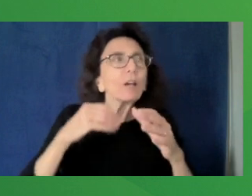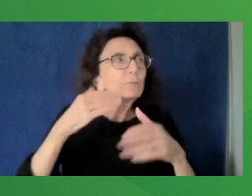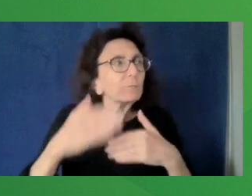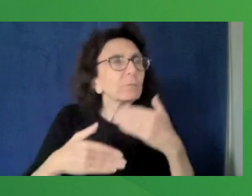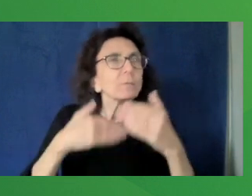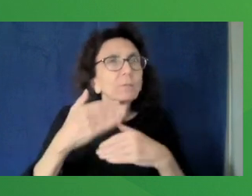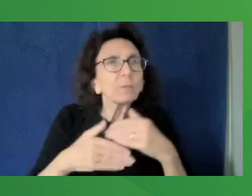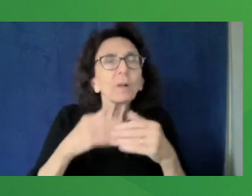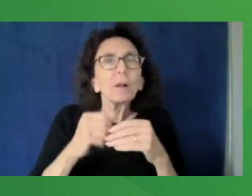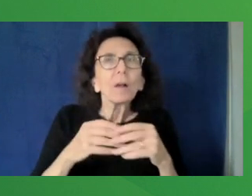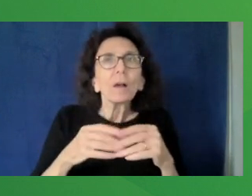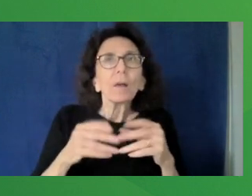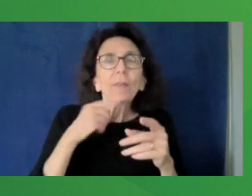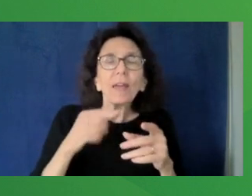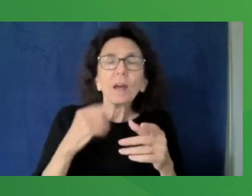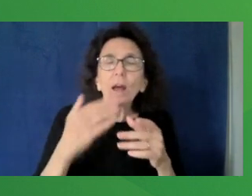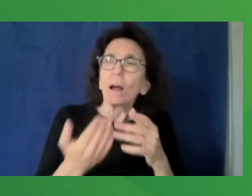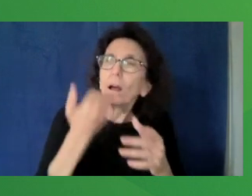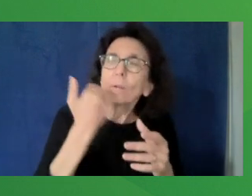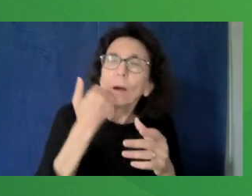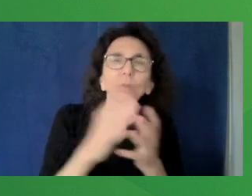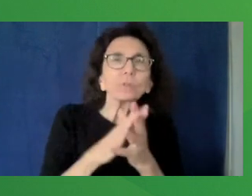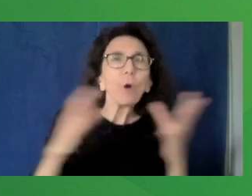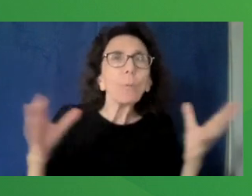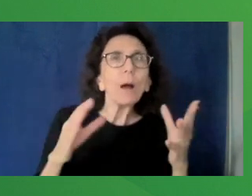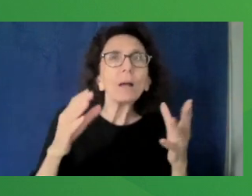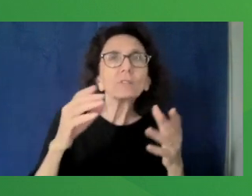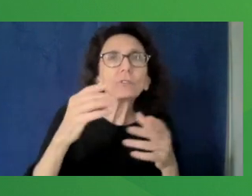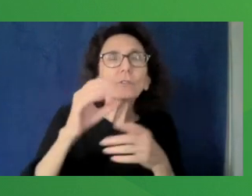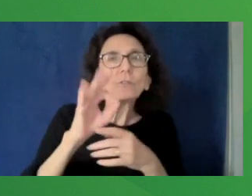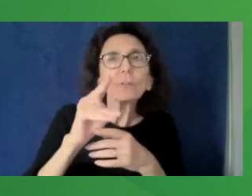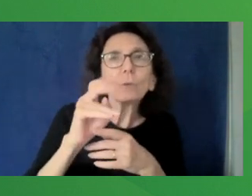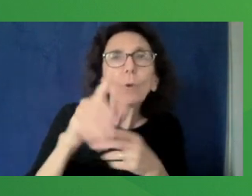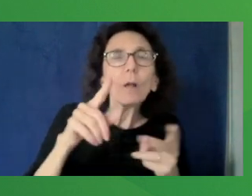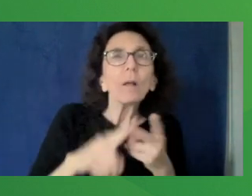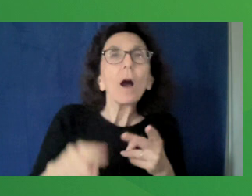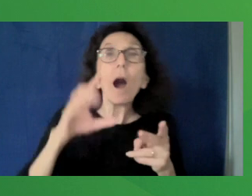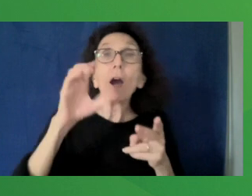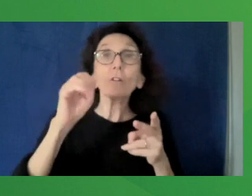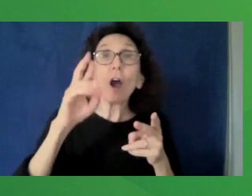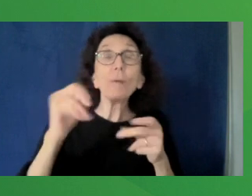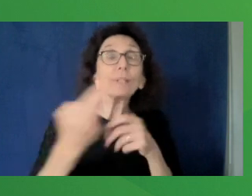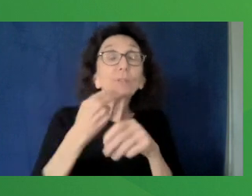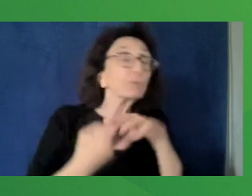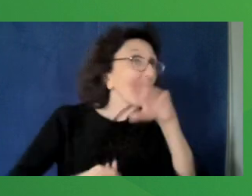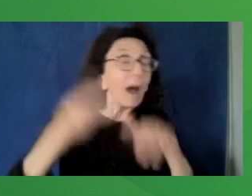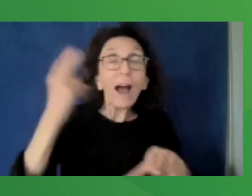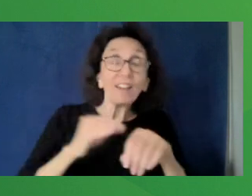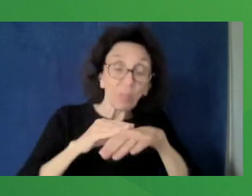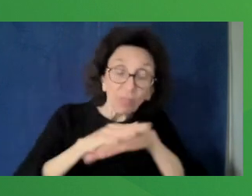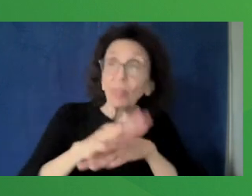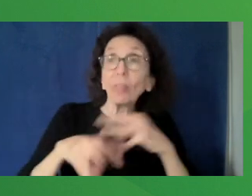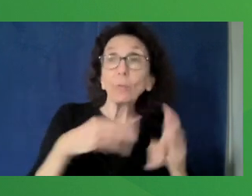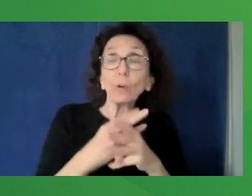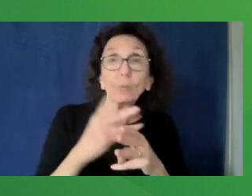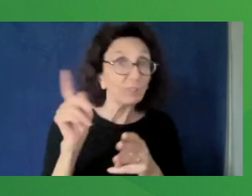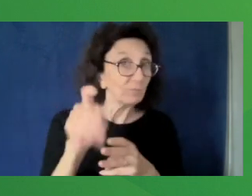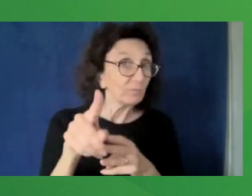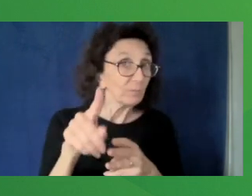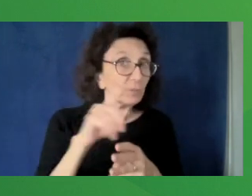a strong obsession. Our carbon footprint left a negative impression. But here's a question, have we truly learned our lesson? JANAE BRISCOE: